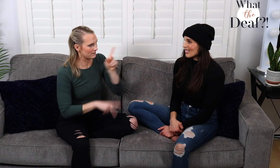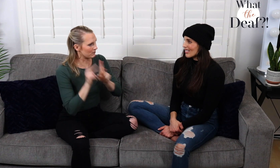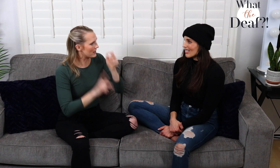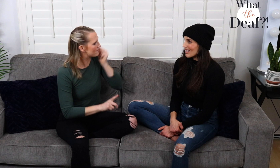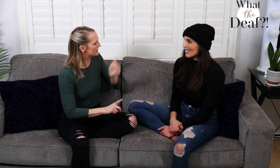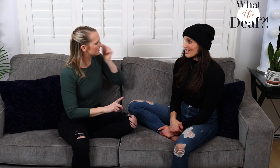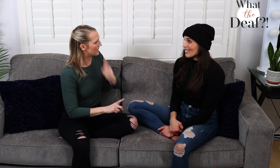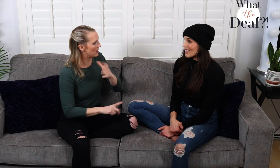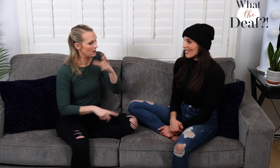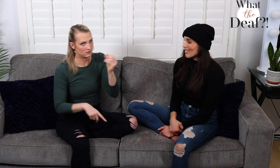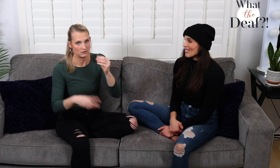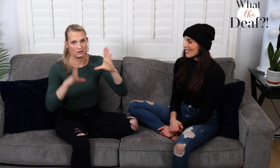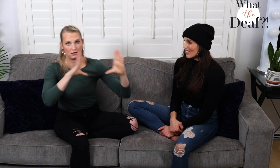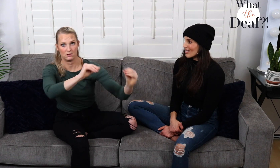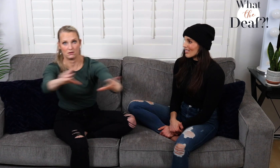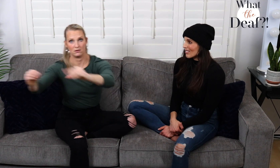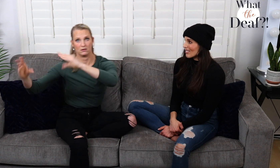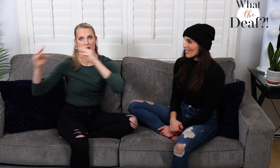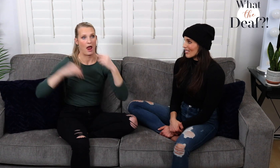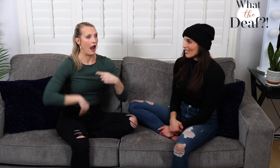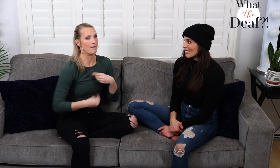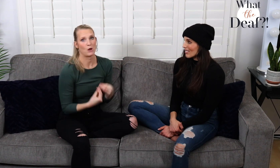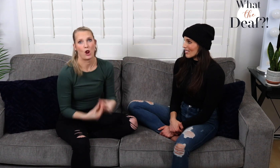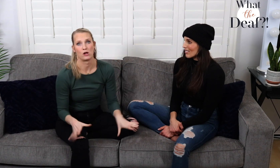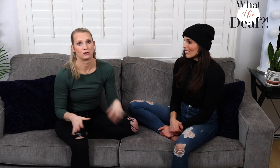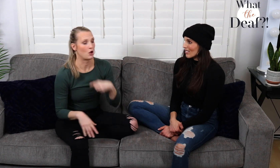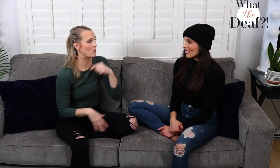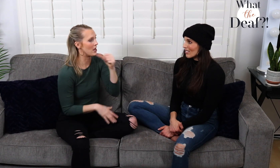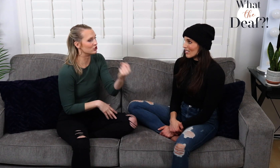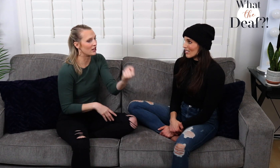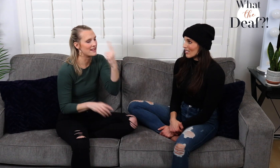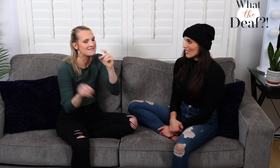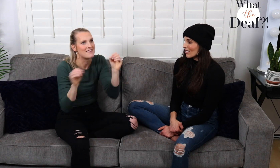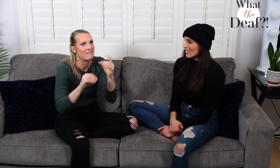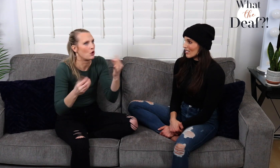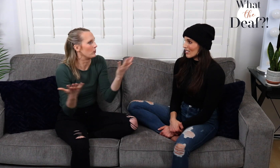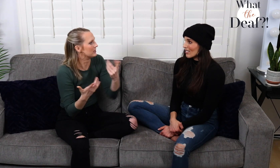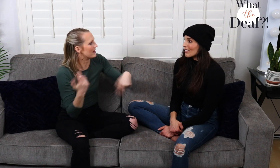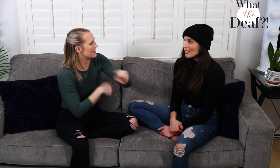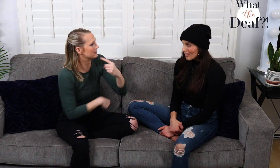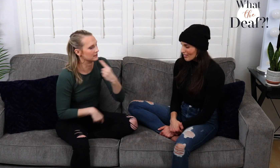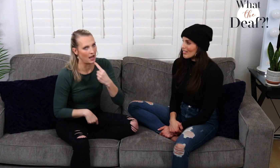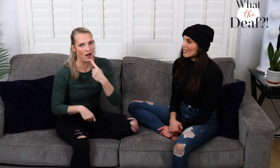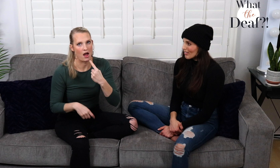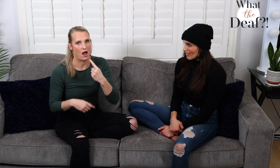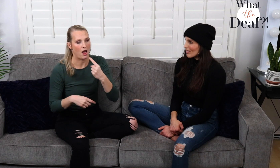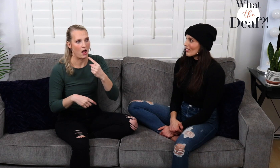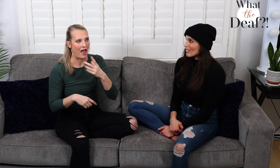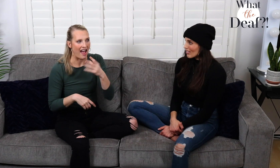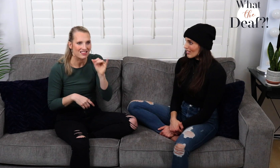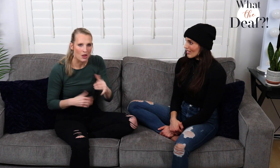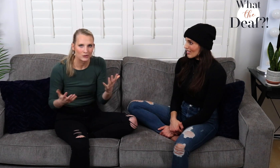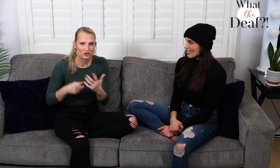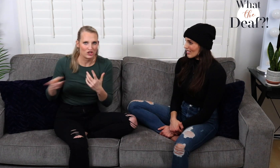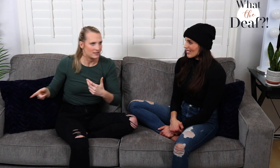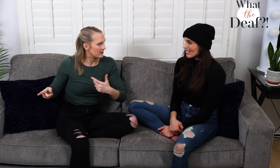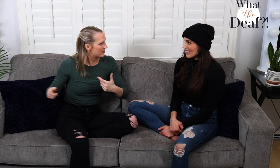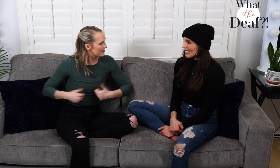of hearing people everyday where conversations are going on around her, being lost and not know what's being said around her and that's what